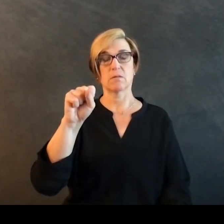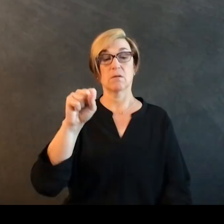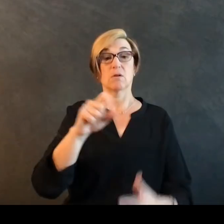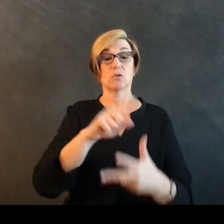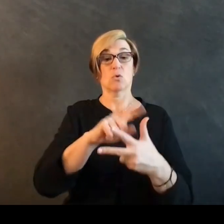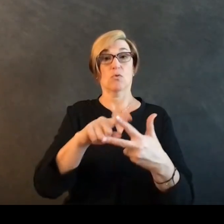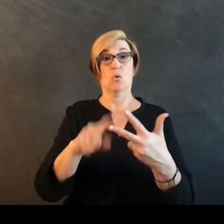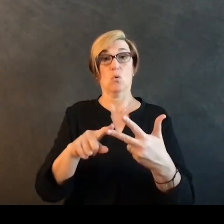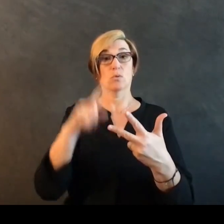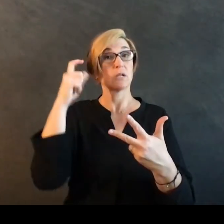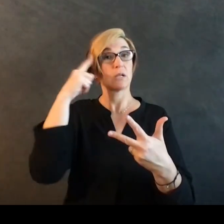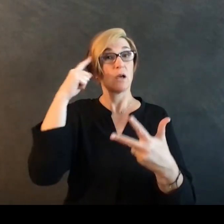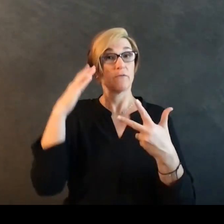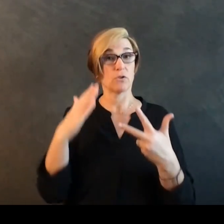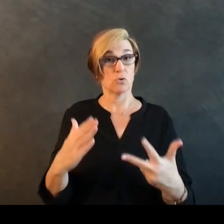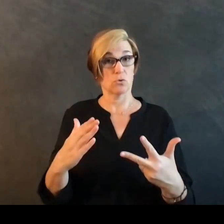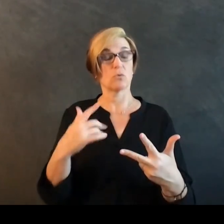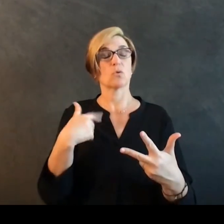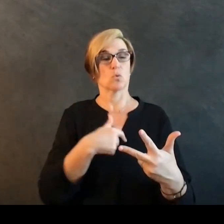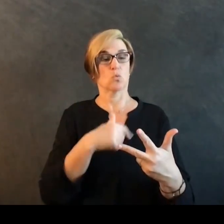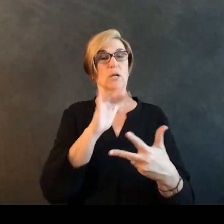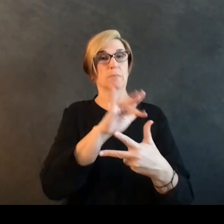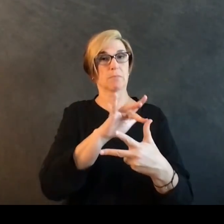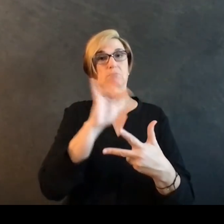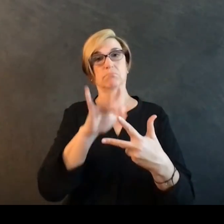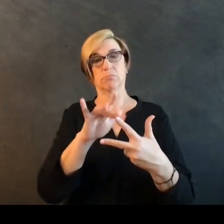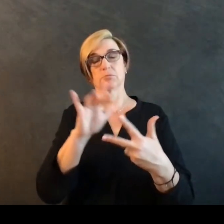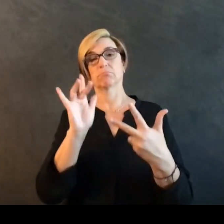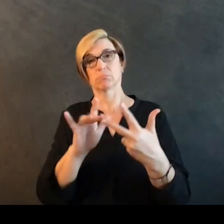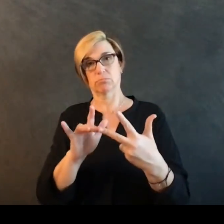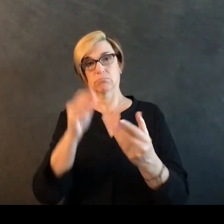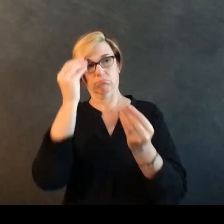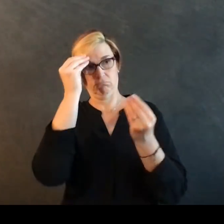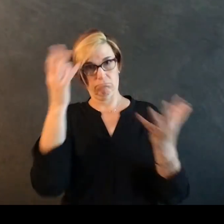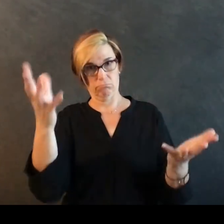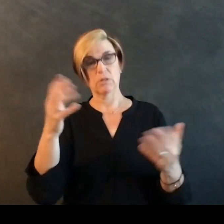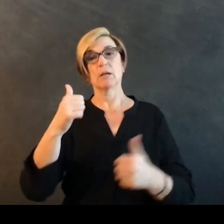making those military medical personnel available to operate in all COBIT